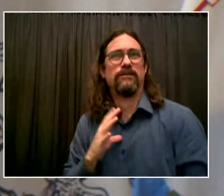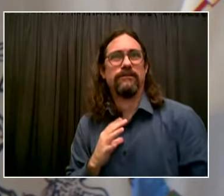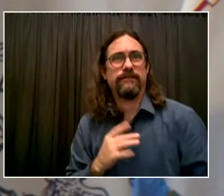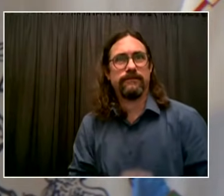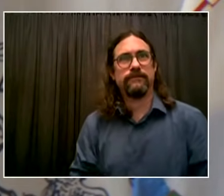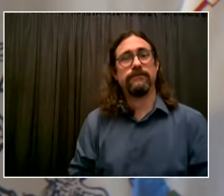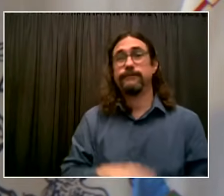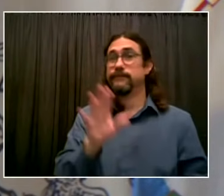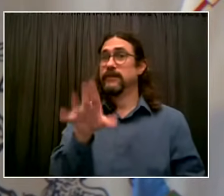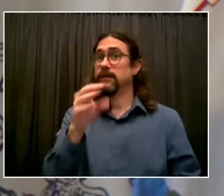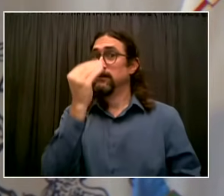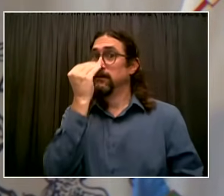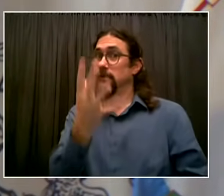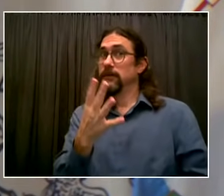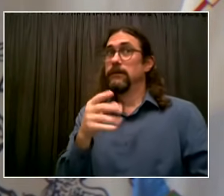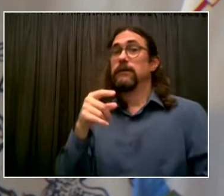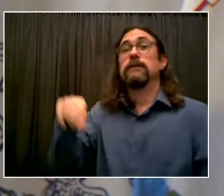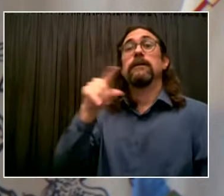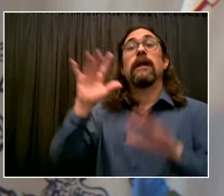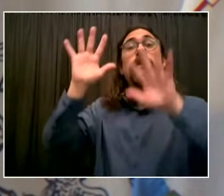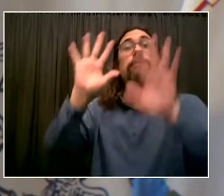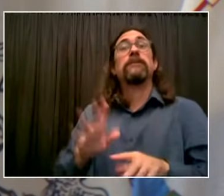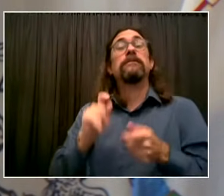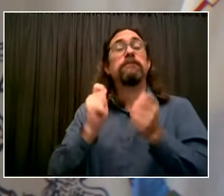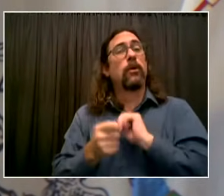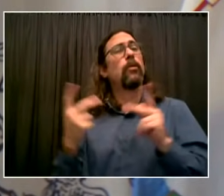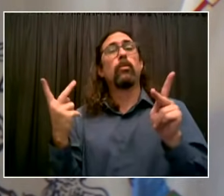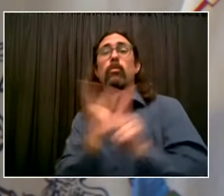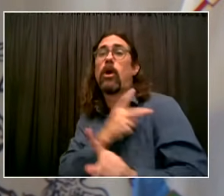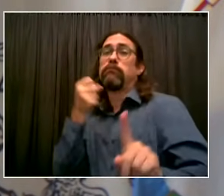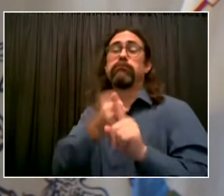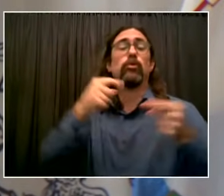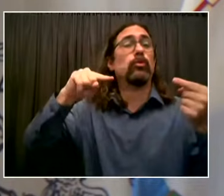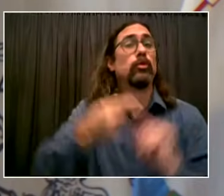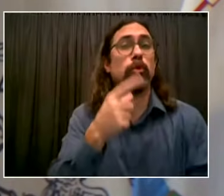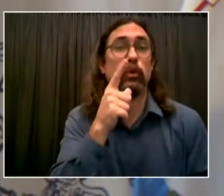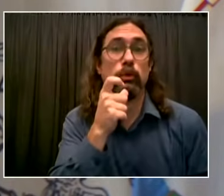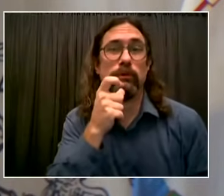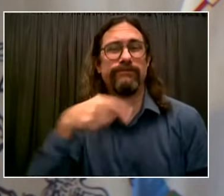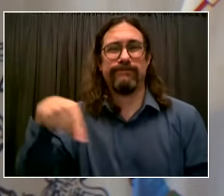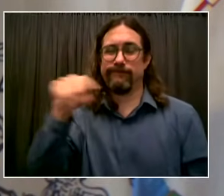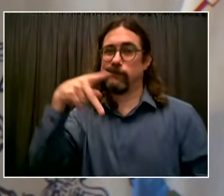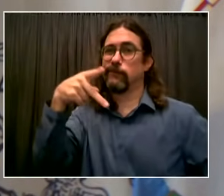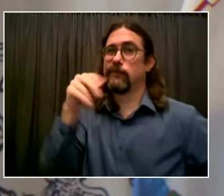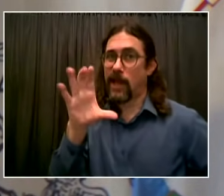NEIGHBORHOOD. SO THE WELCOME